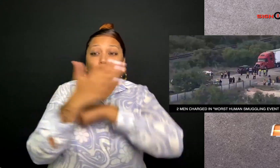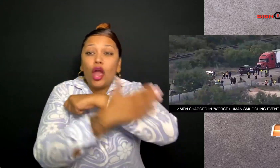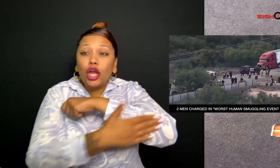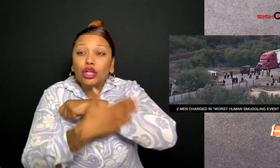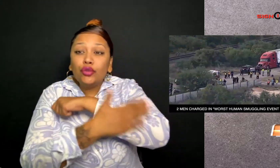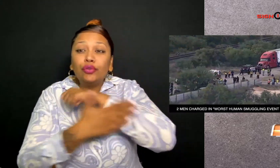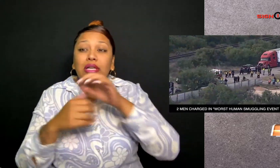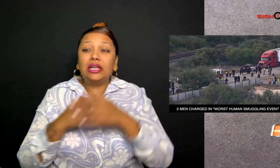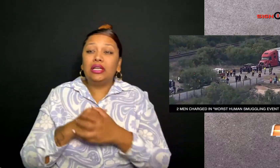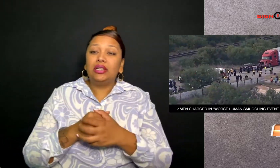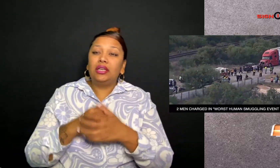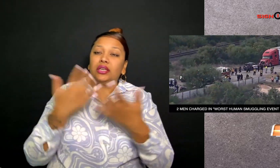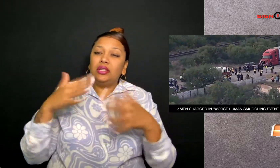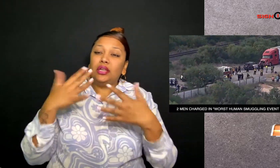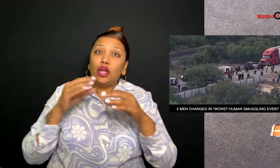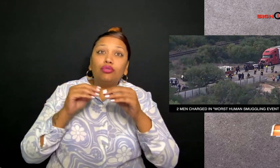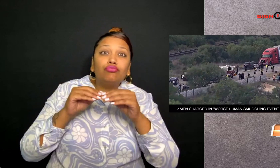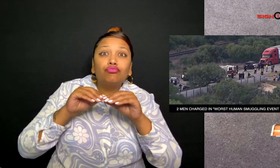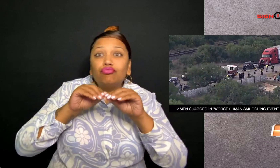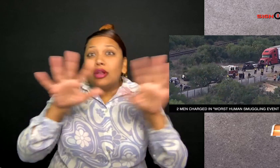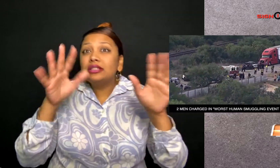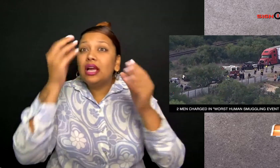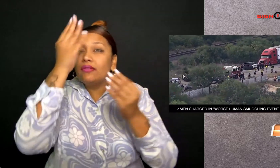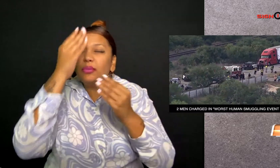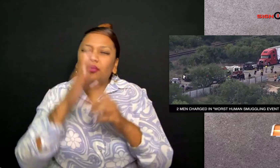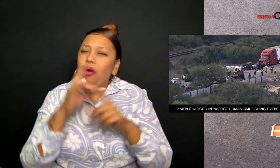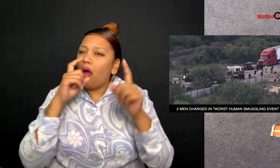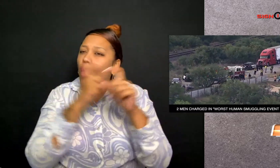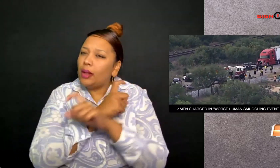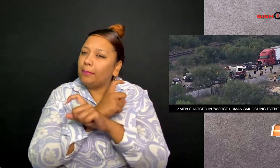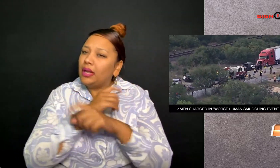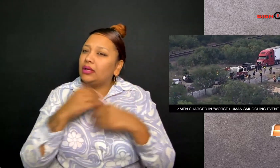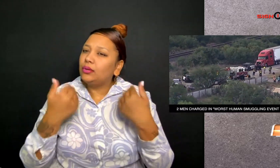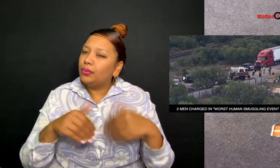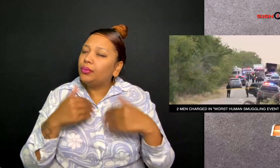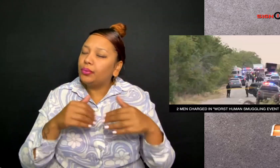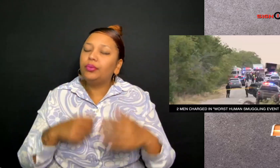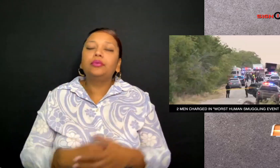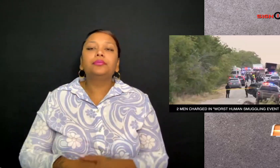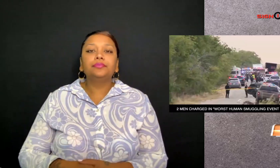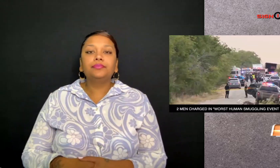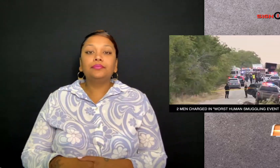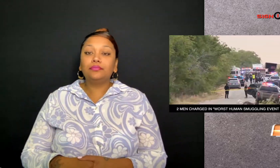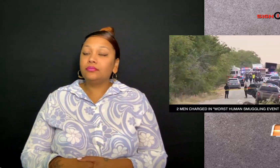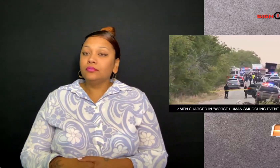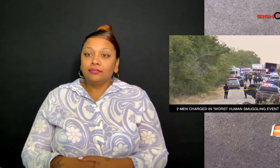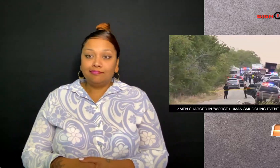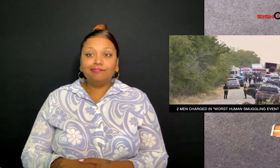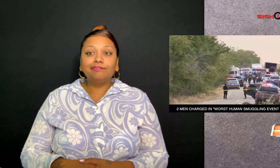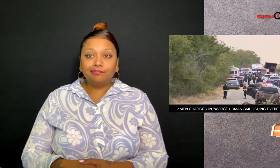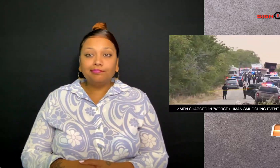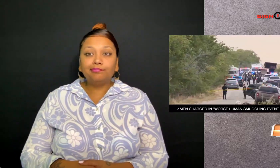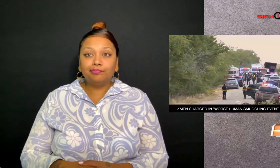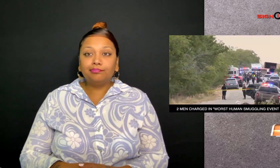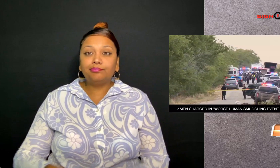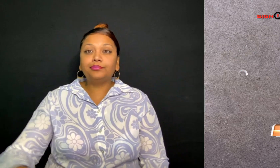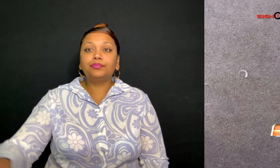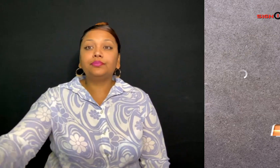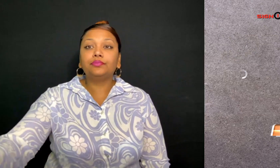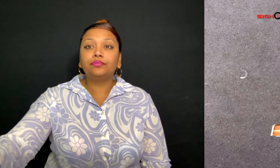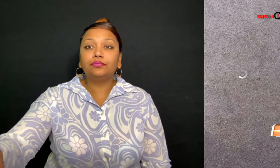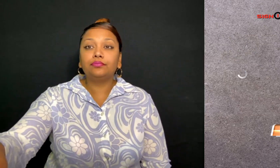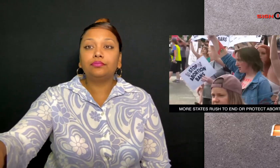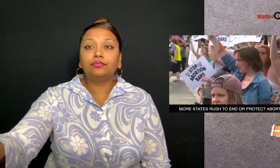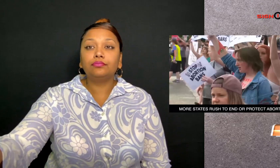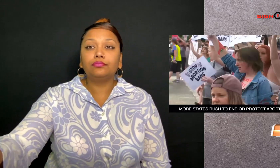officials say identifying the dead will take time because the victims are from other countries